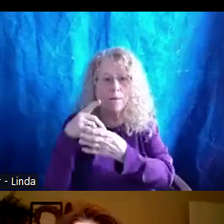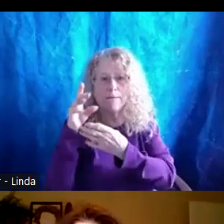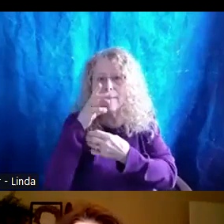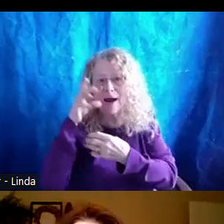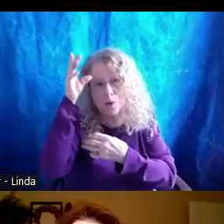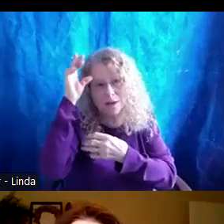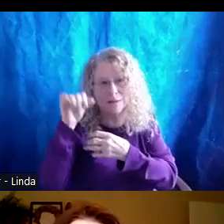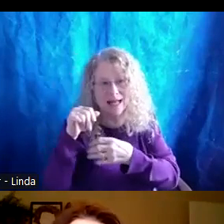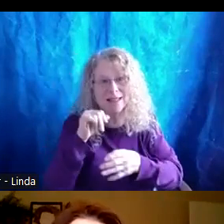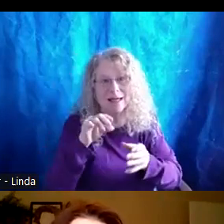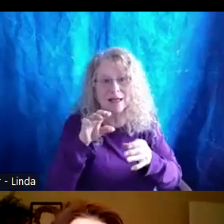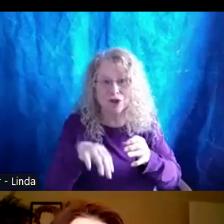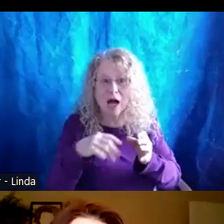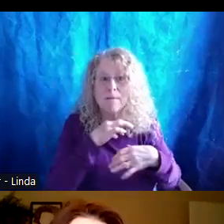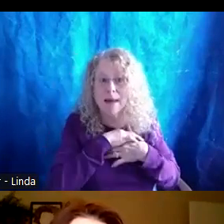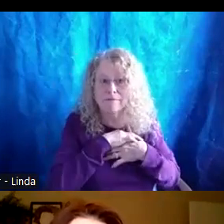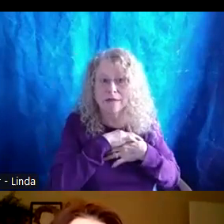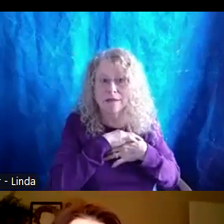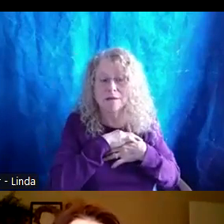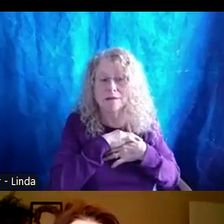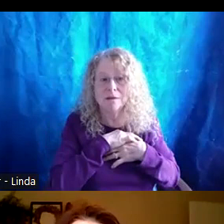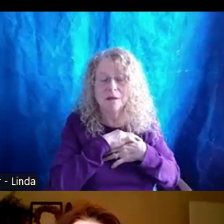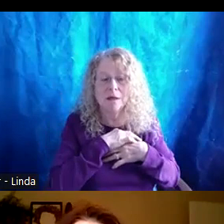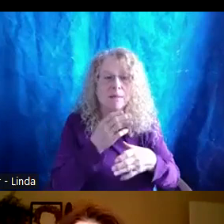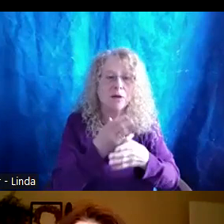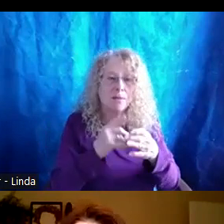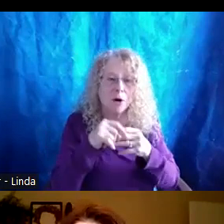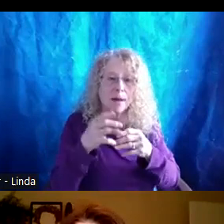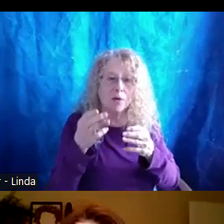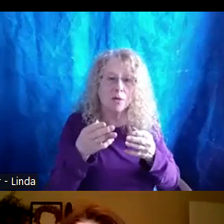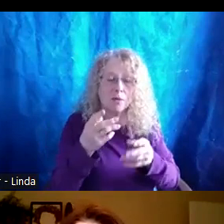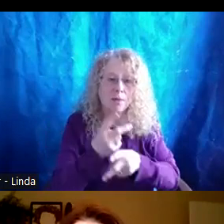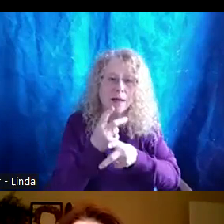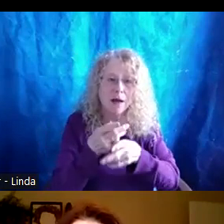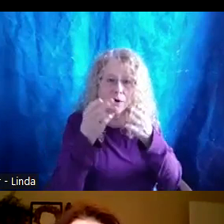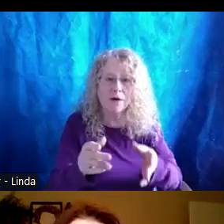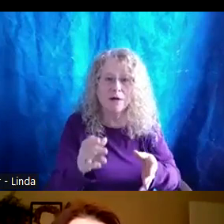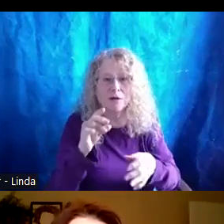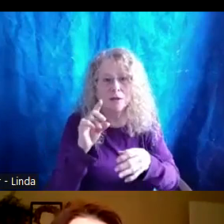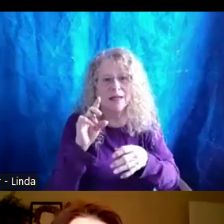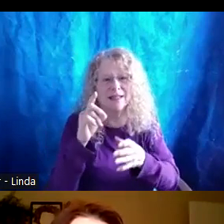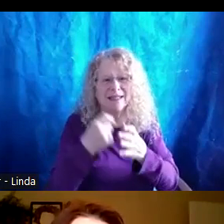THE PIECE ABOUT PROVIDERS, THAT IS THE TAX ID AND THAT IS A LITTLE BIT DIFFERENT REQUIREMENT